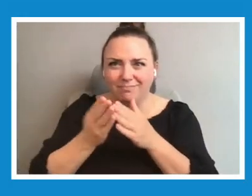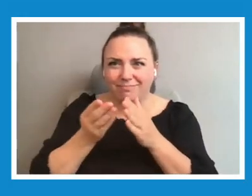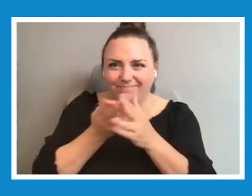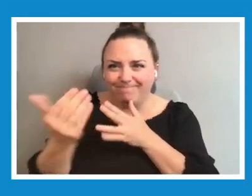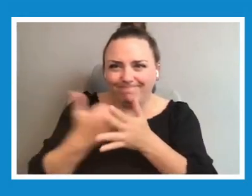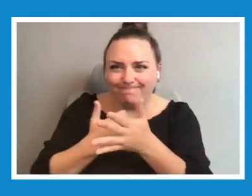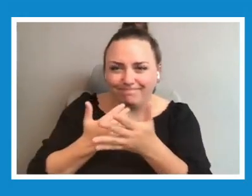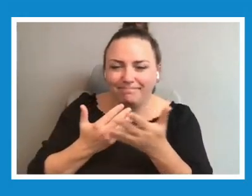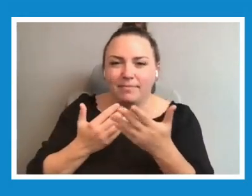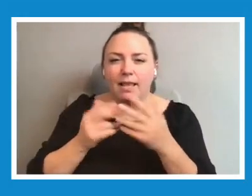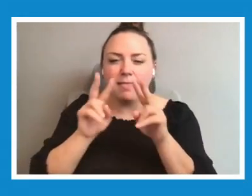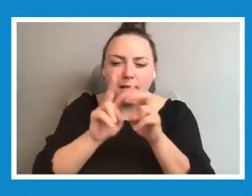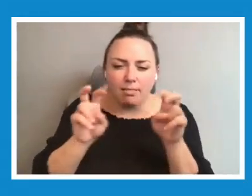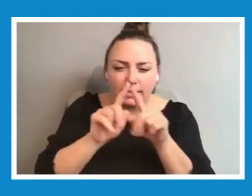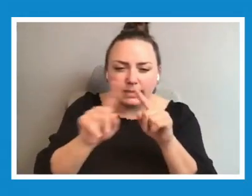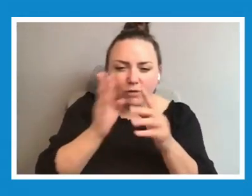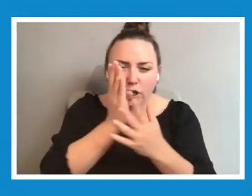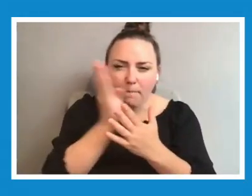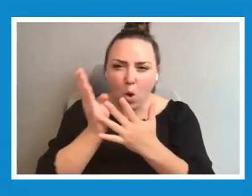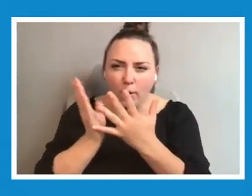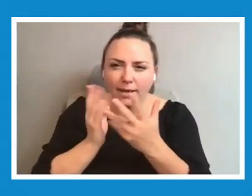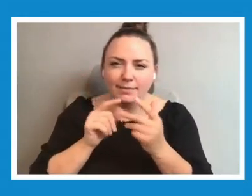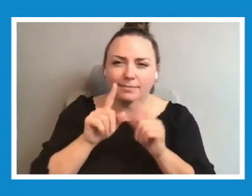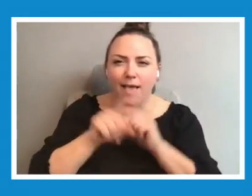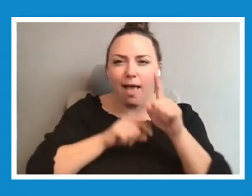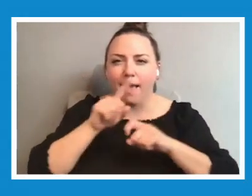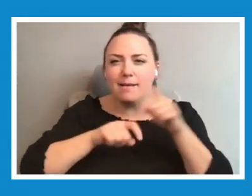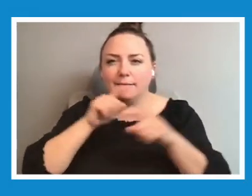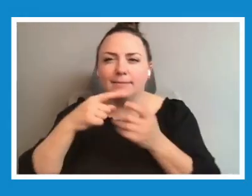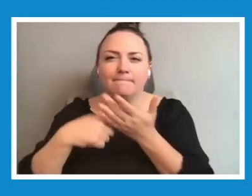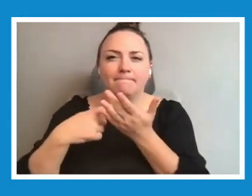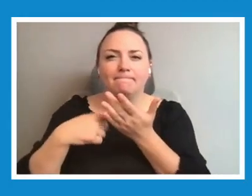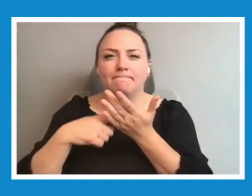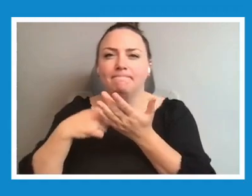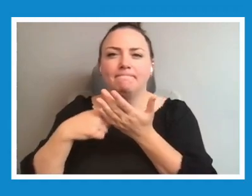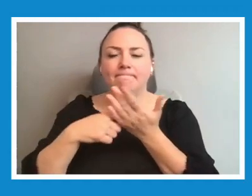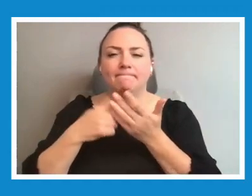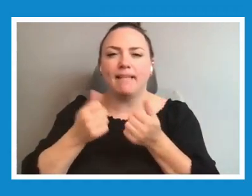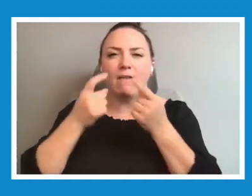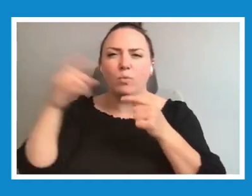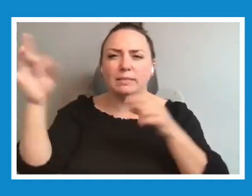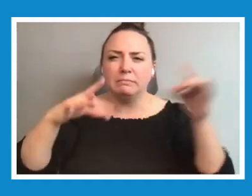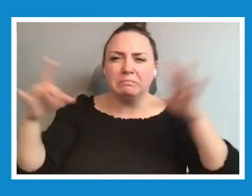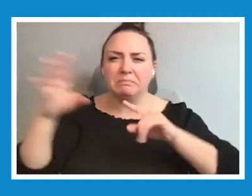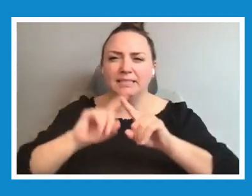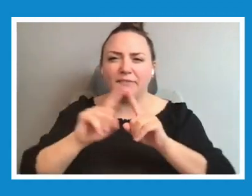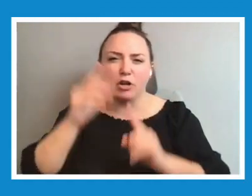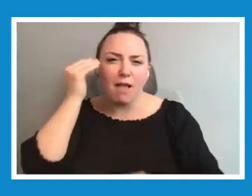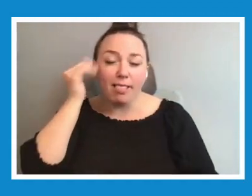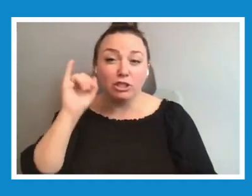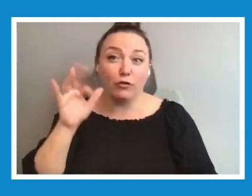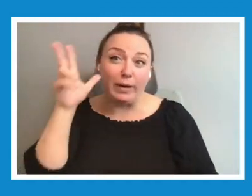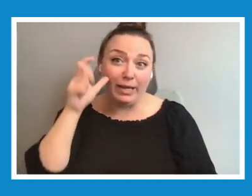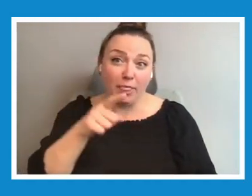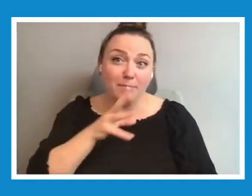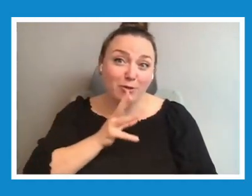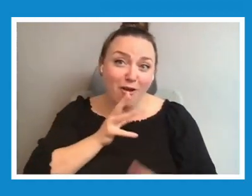components they ask questions out loud and everyone's bringing different knowledge so if you could hear them